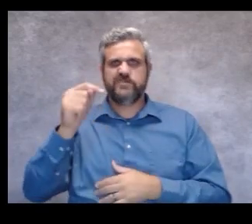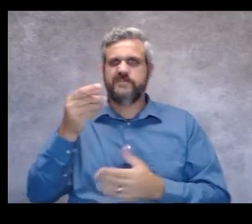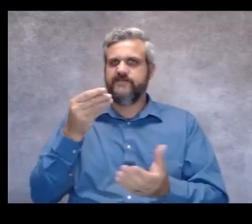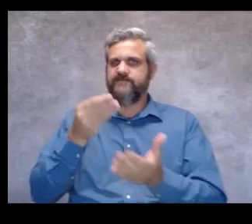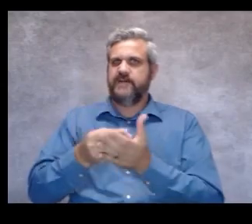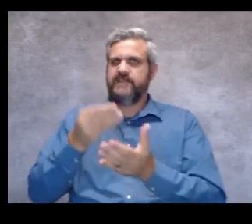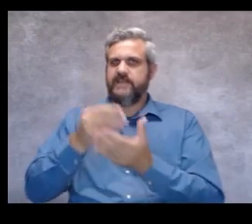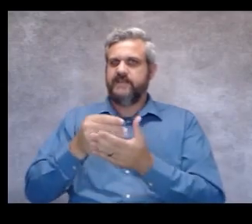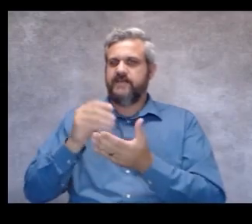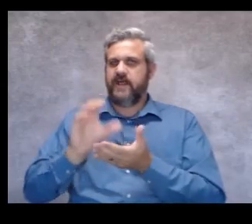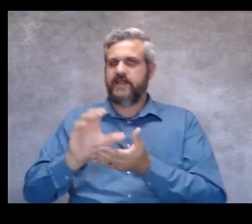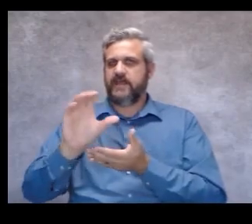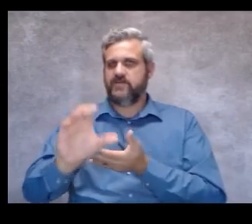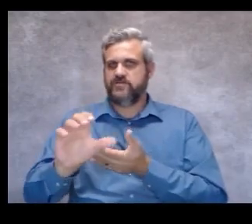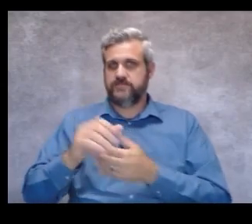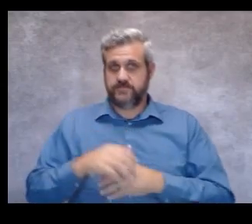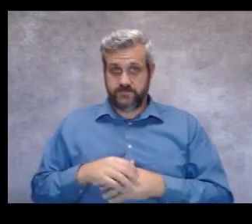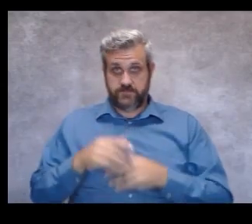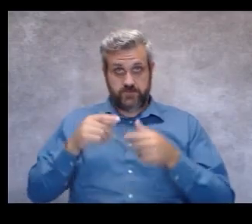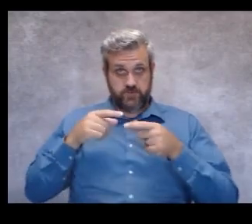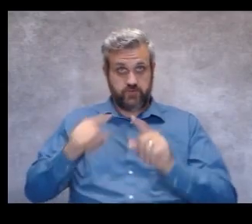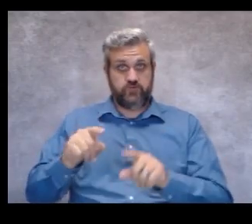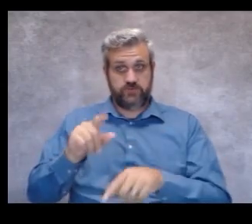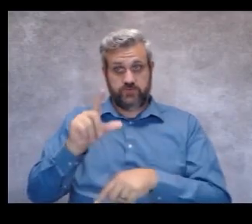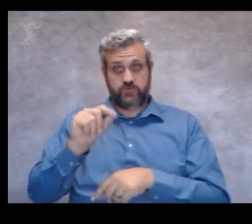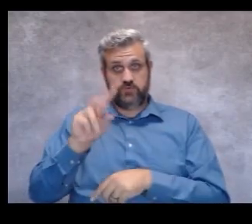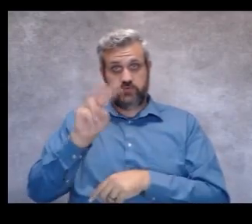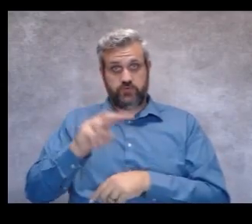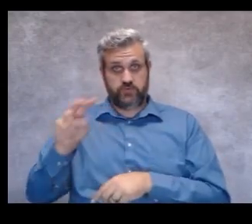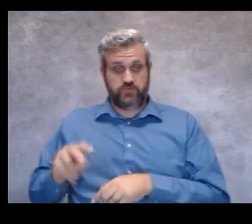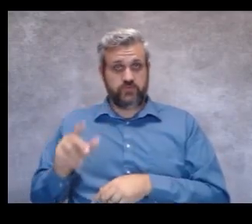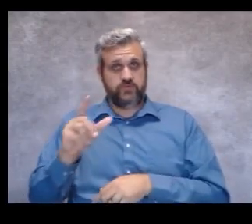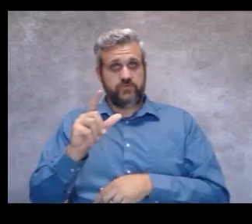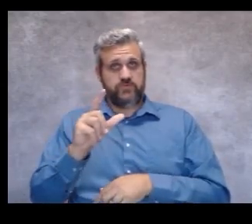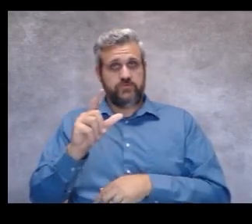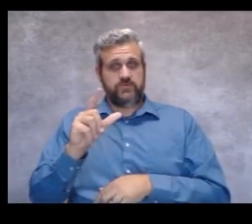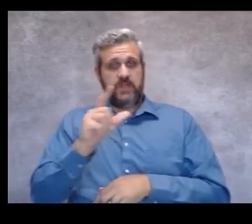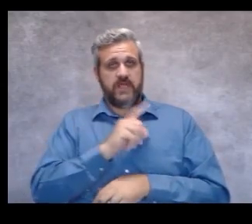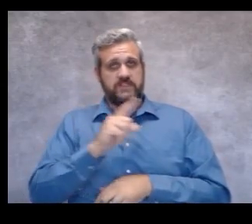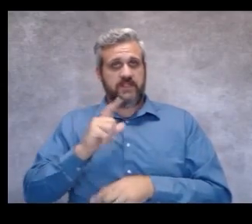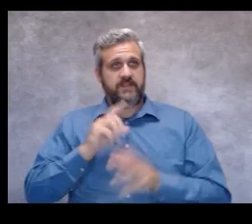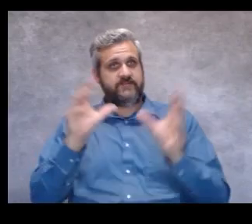funding allocation. During the 2022 legislative session,